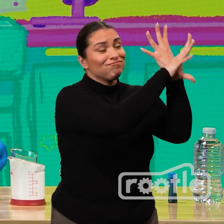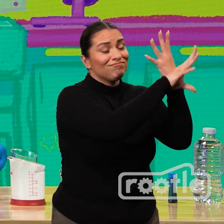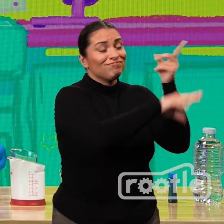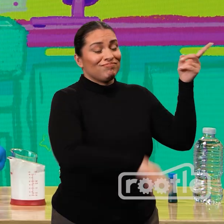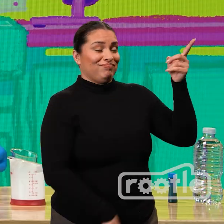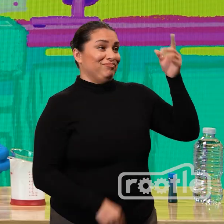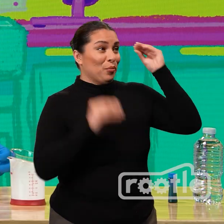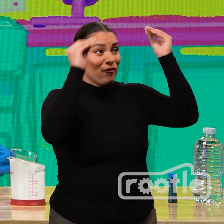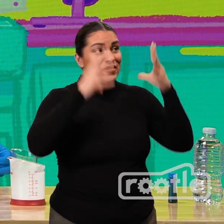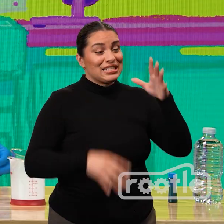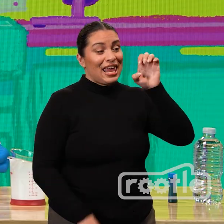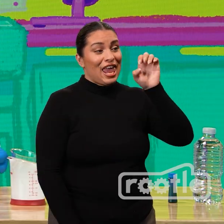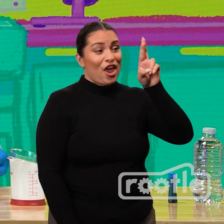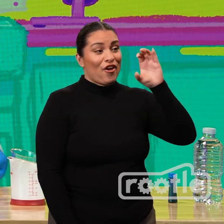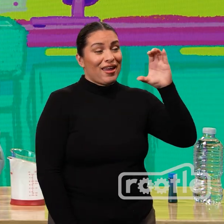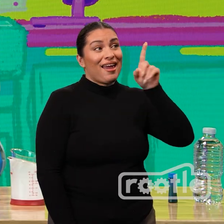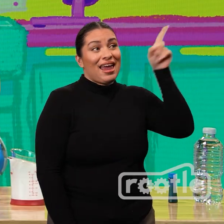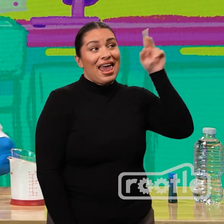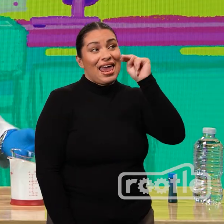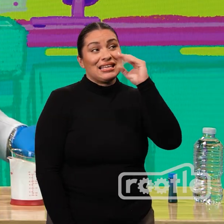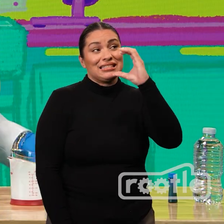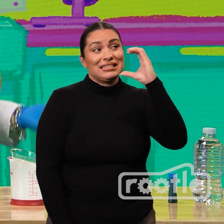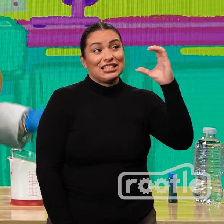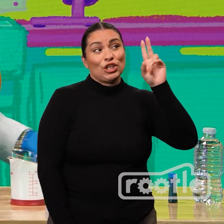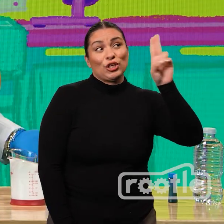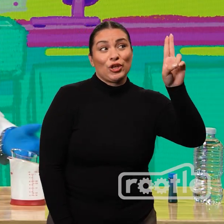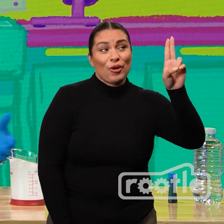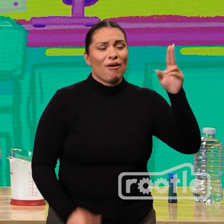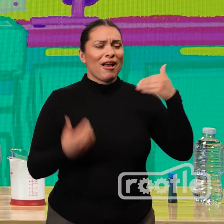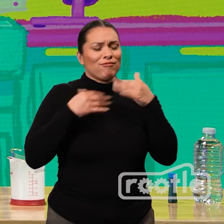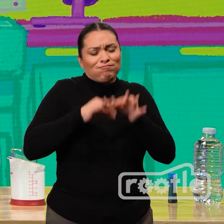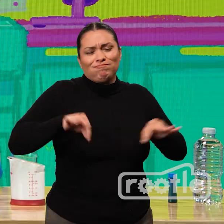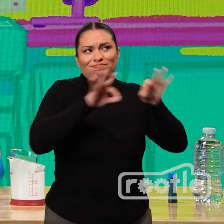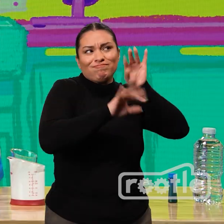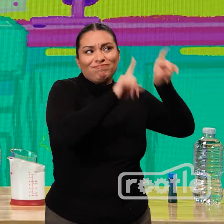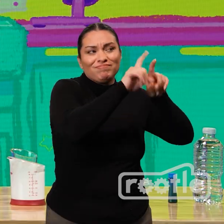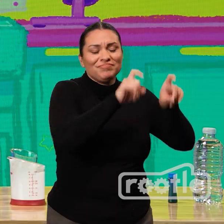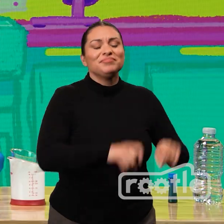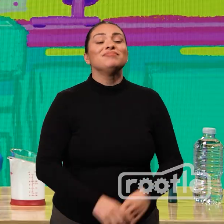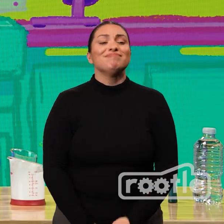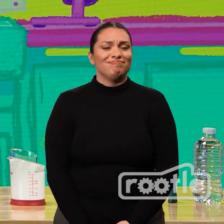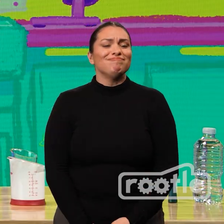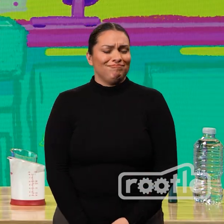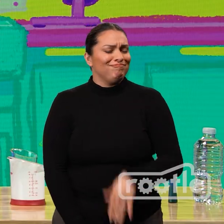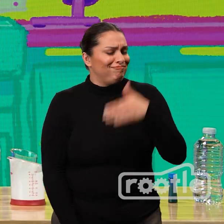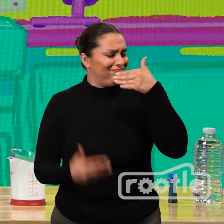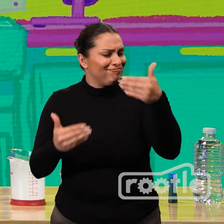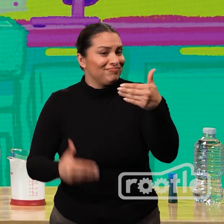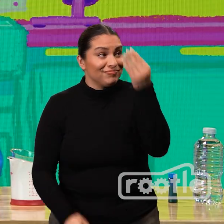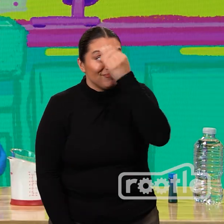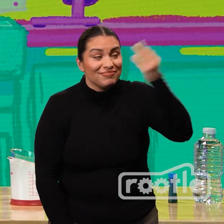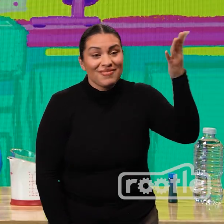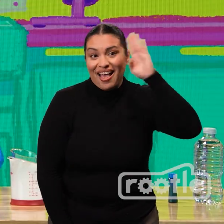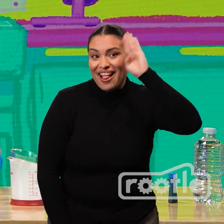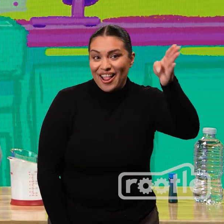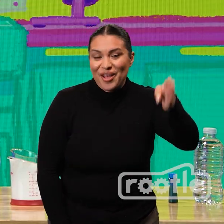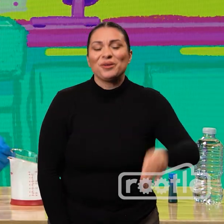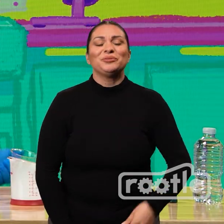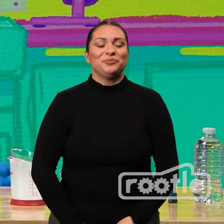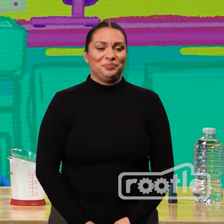Professor Eric at NCCU? We have a big question. Sure thing. But tell him I said hello. We will.